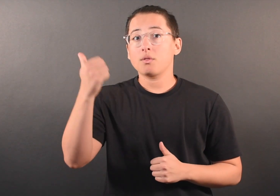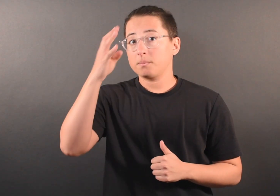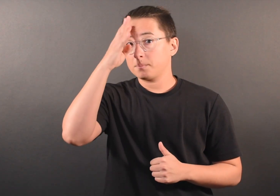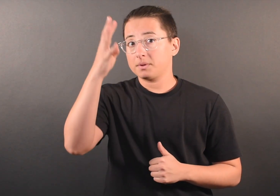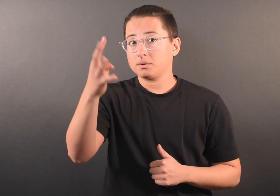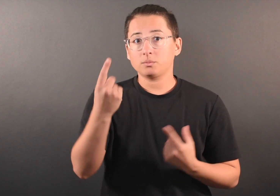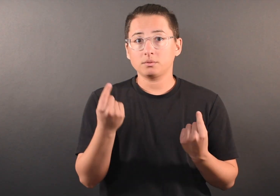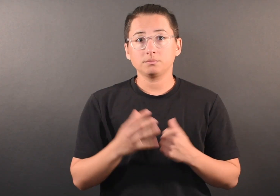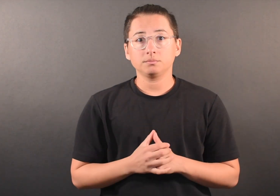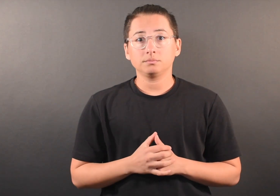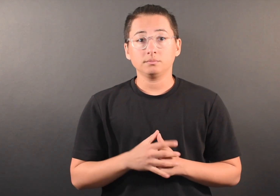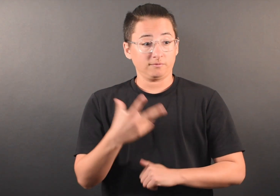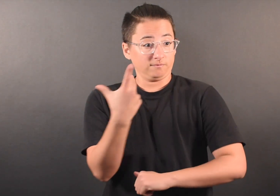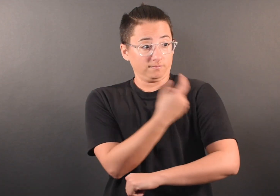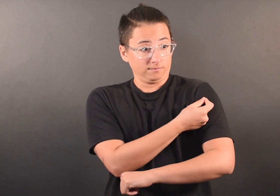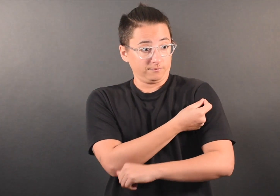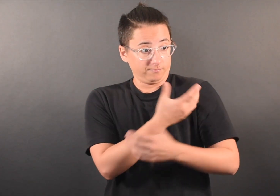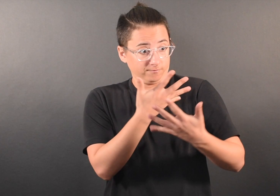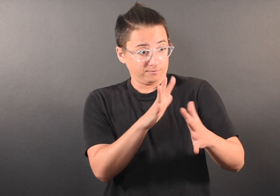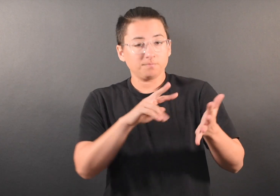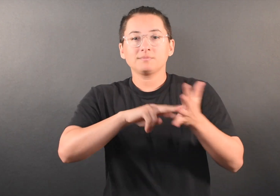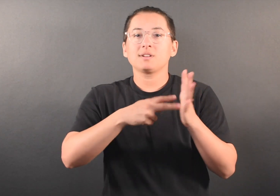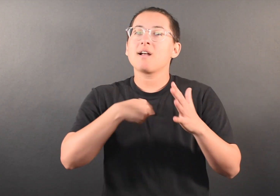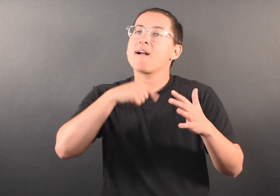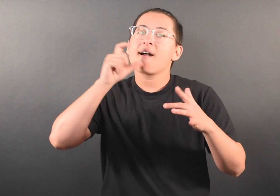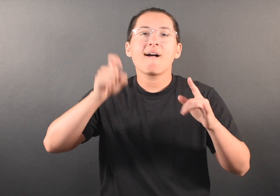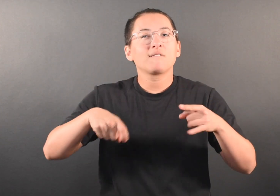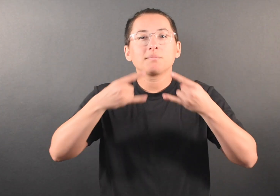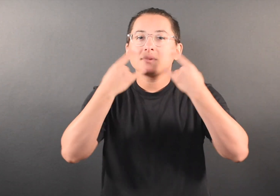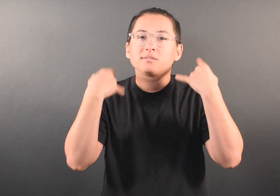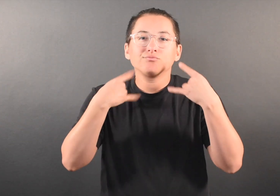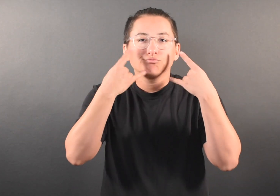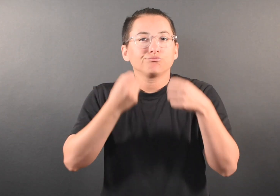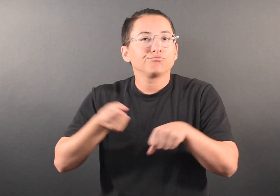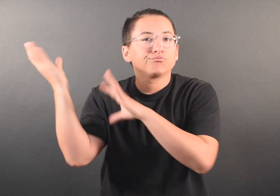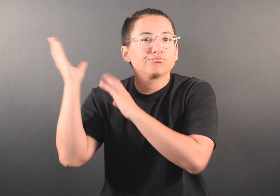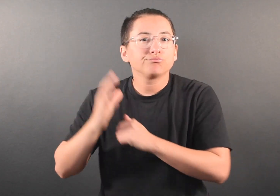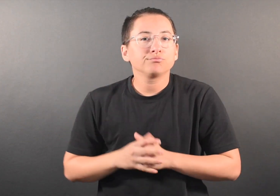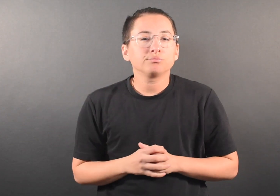Myth: I won't need to wear a mask after I get the COVID-19 vaccine.